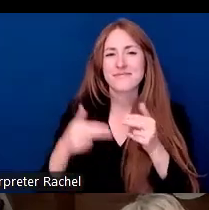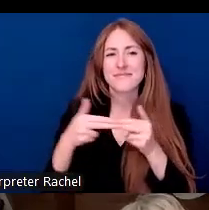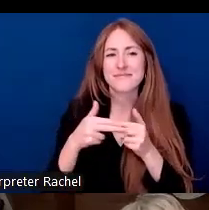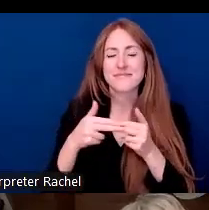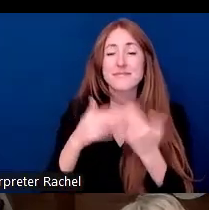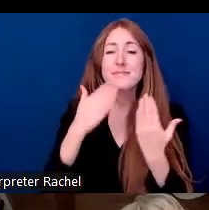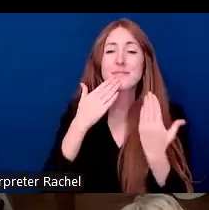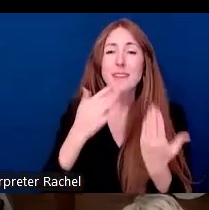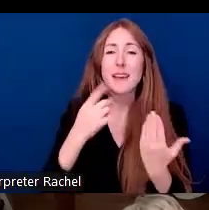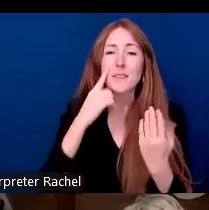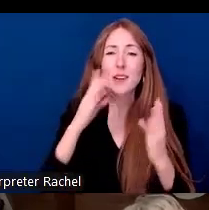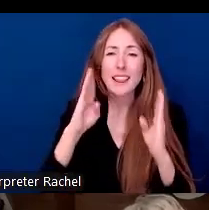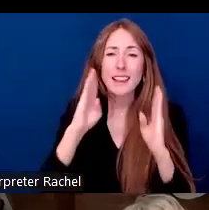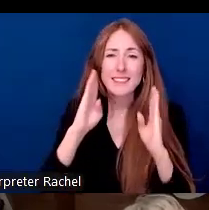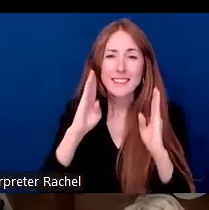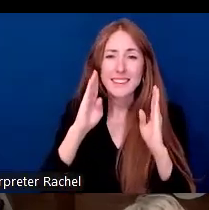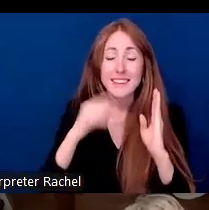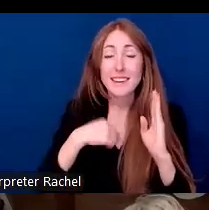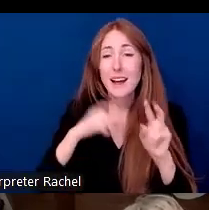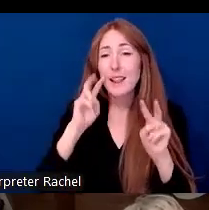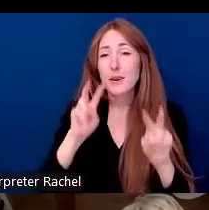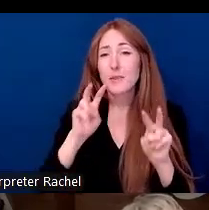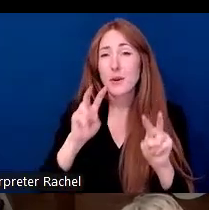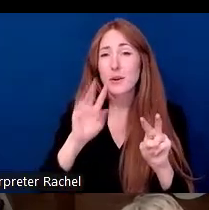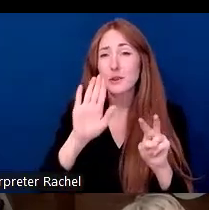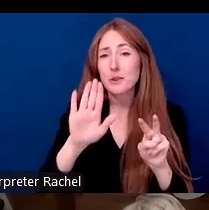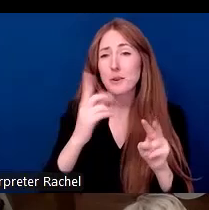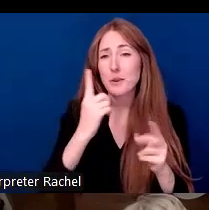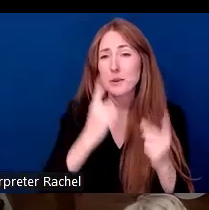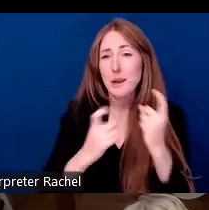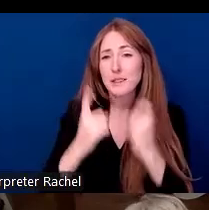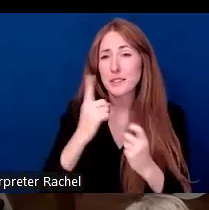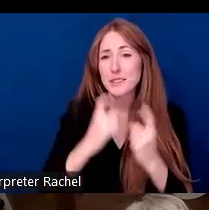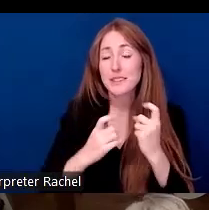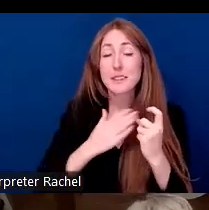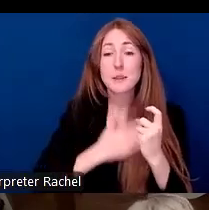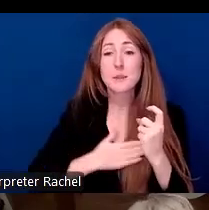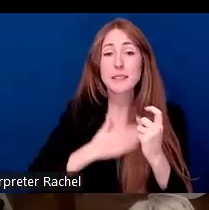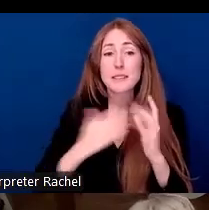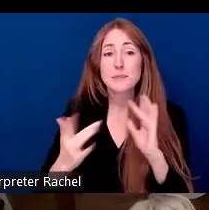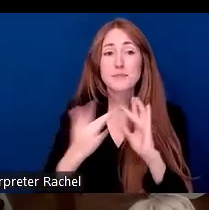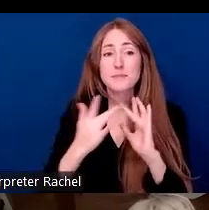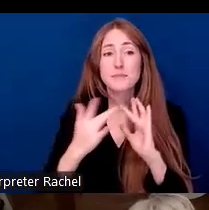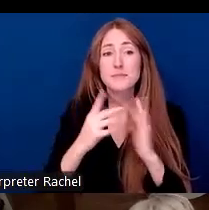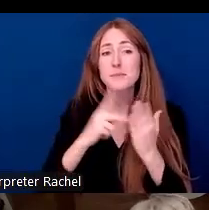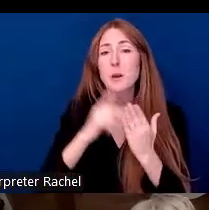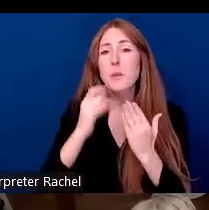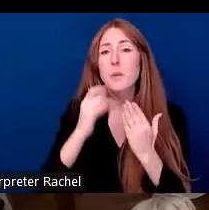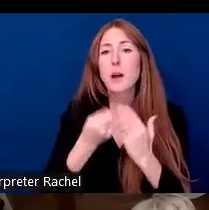for listening. I look forward to your questions. Please reach out. But here's our project website